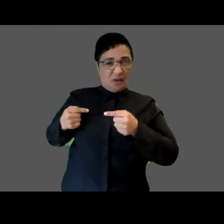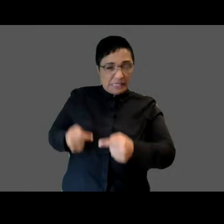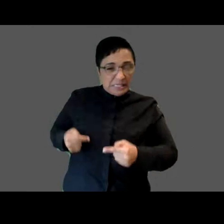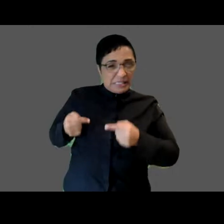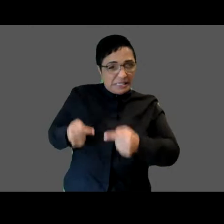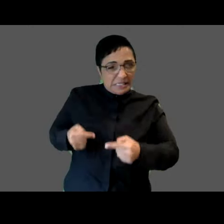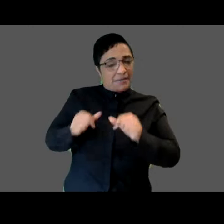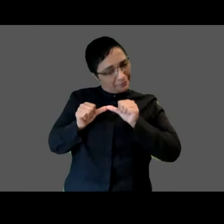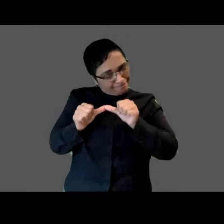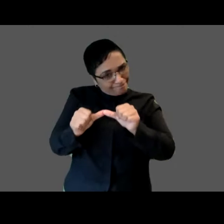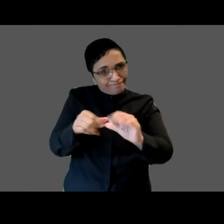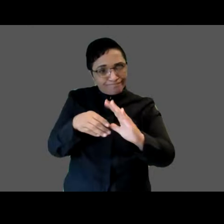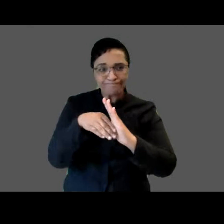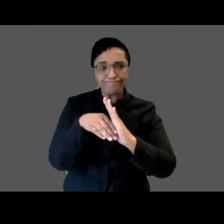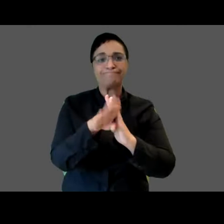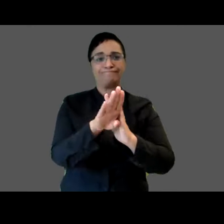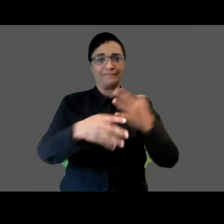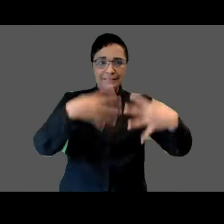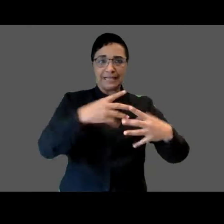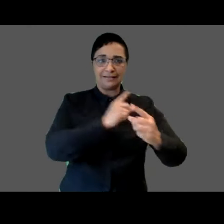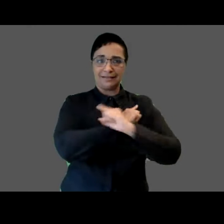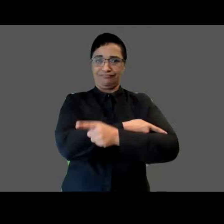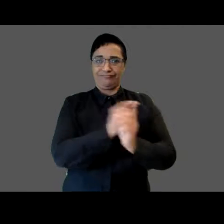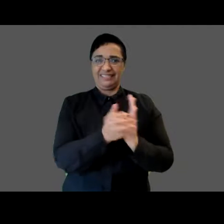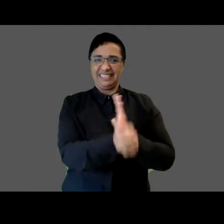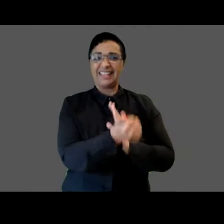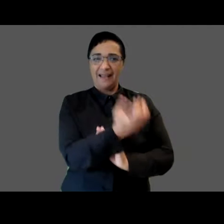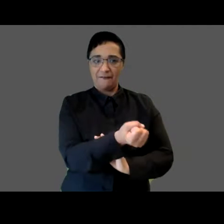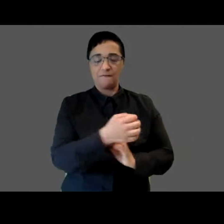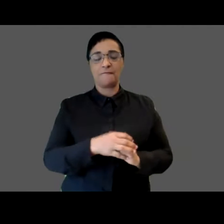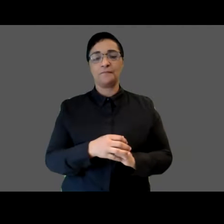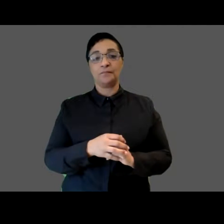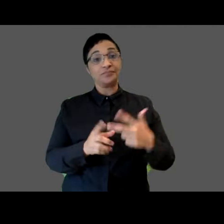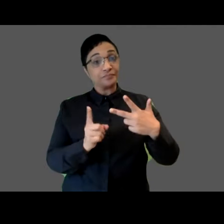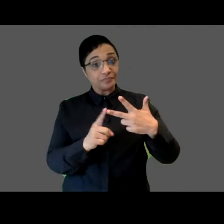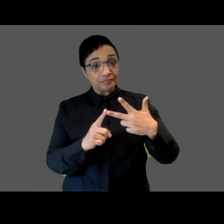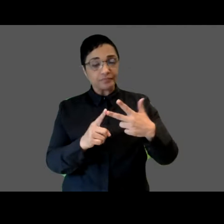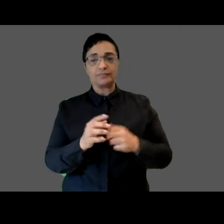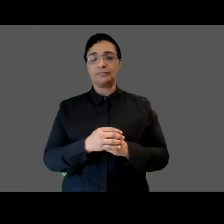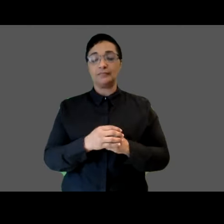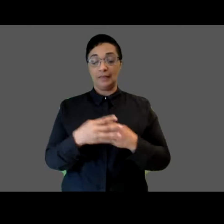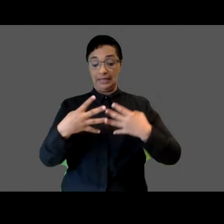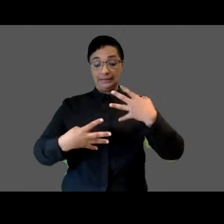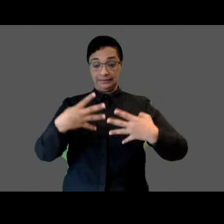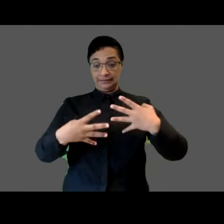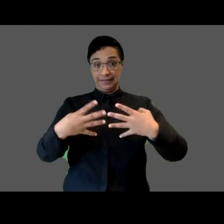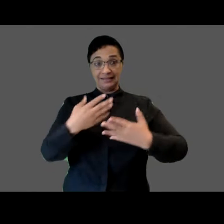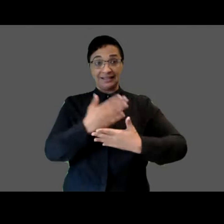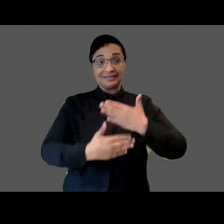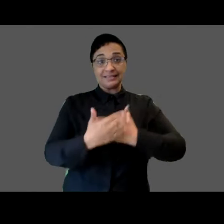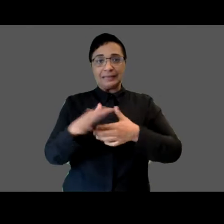Number 3, it's clearly that data on persons with disabilities is more used on policy discussion.